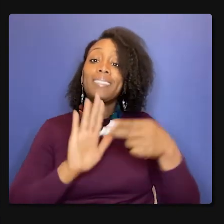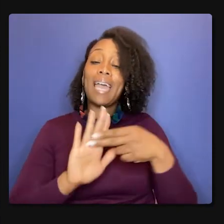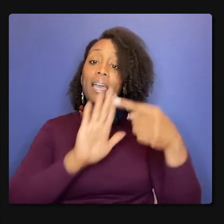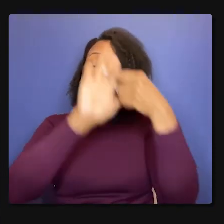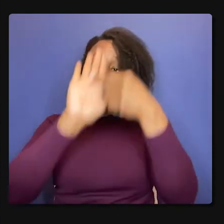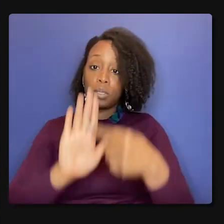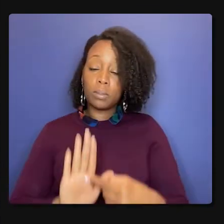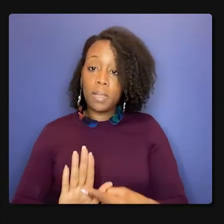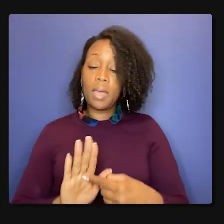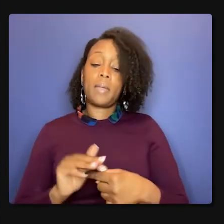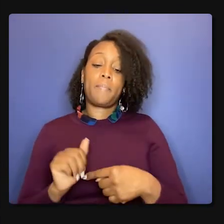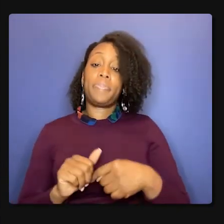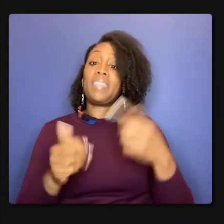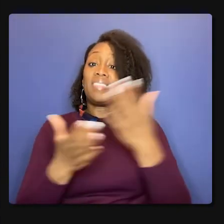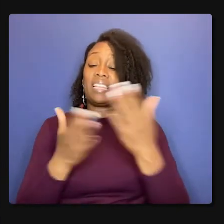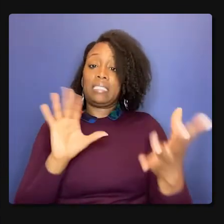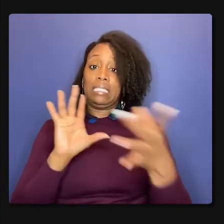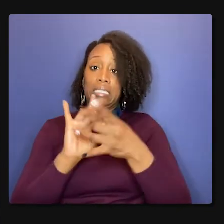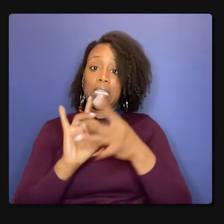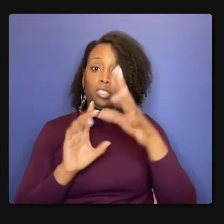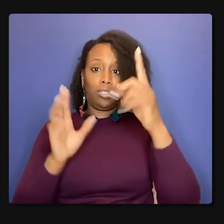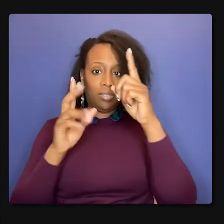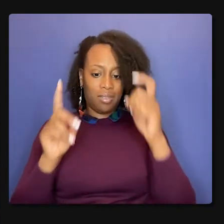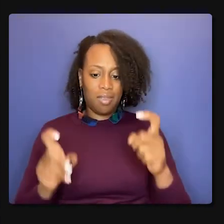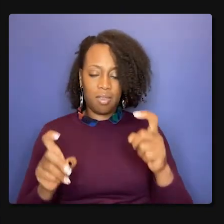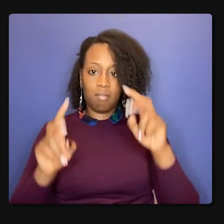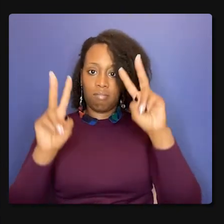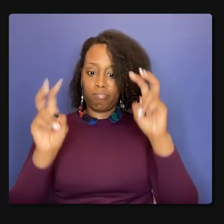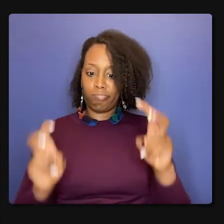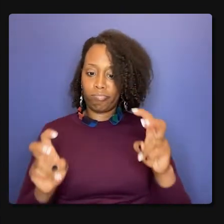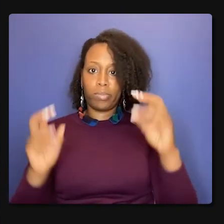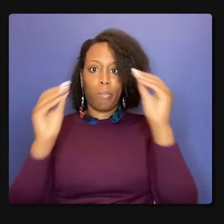content alignment to the IARC rating assigned to your title, and more.